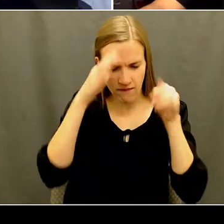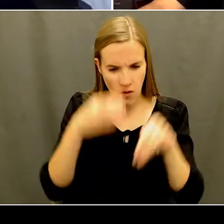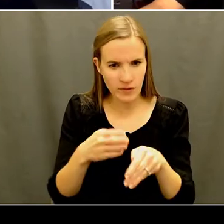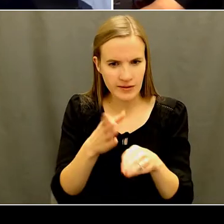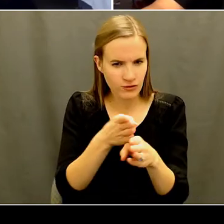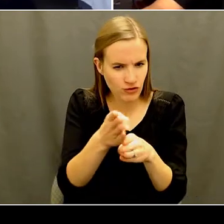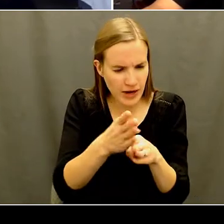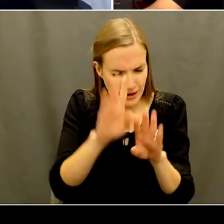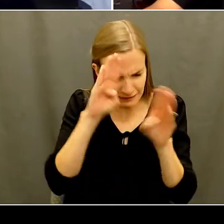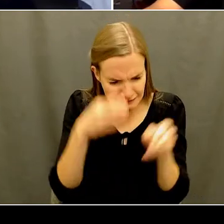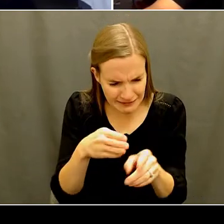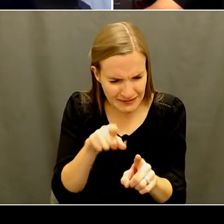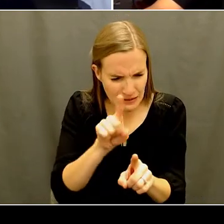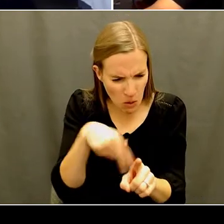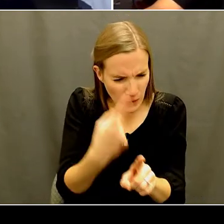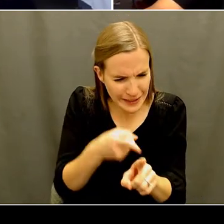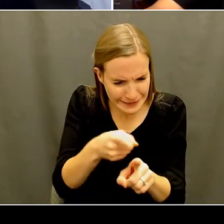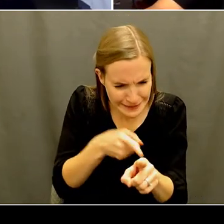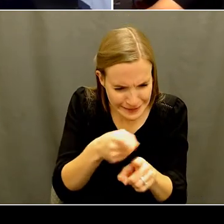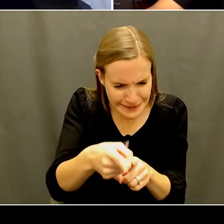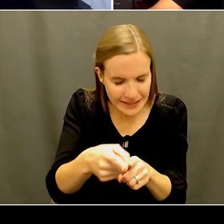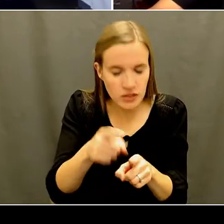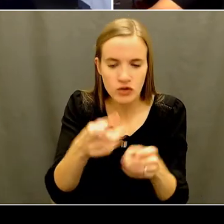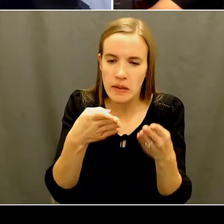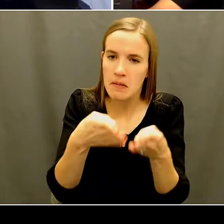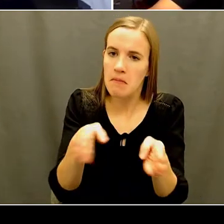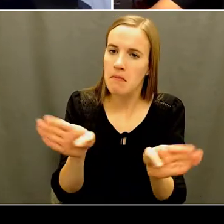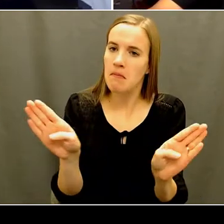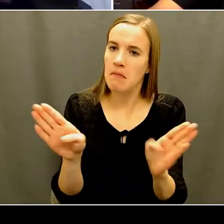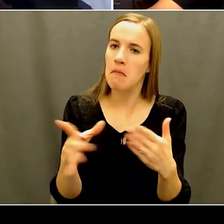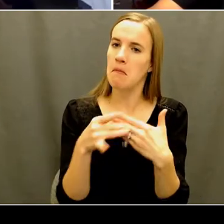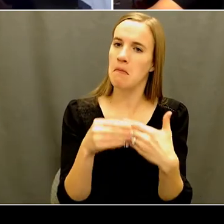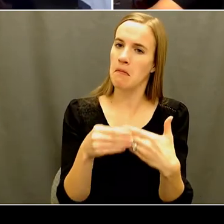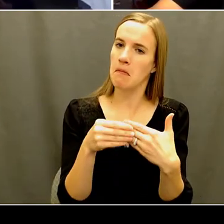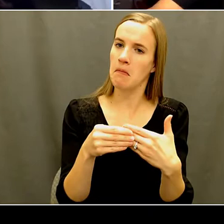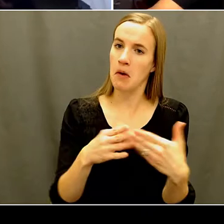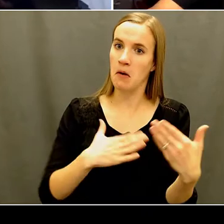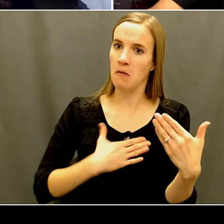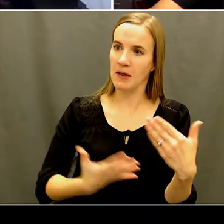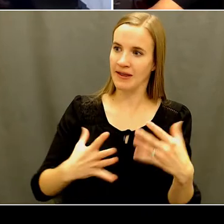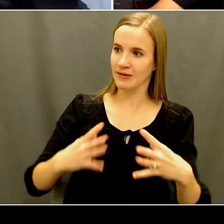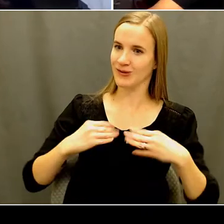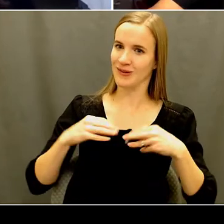opportunities, right? Um, another, you know, big lesson I've learned is um...